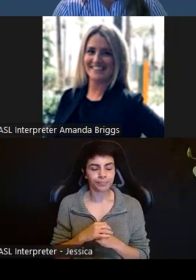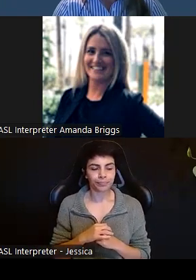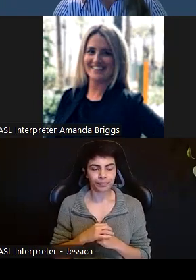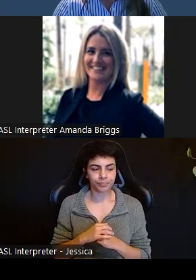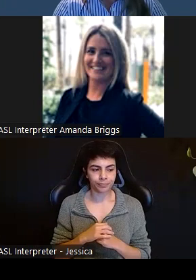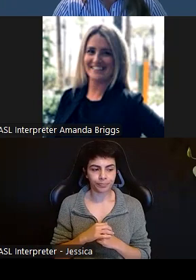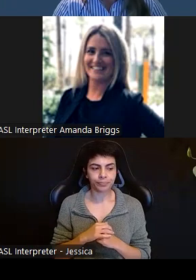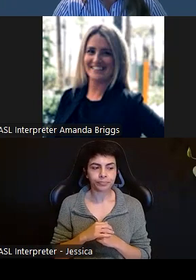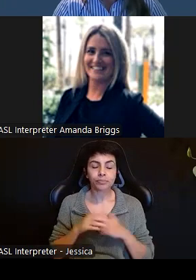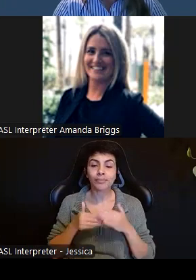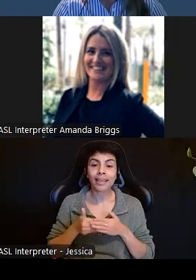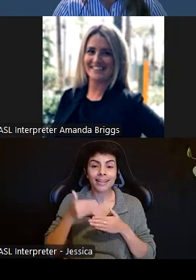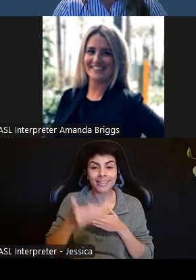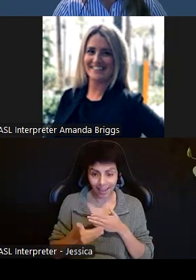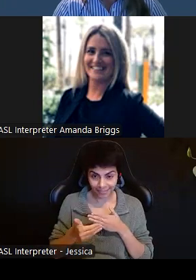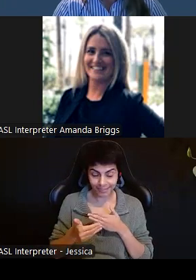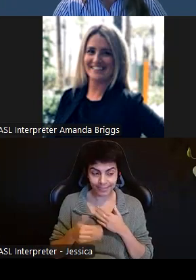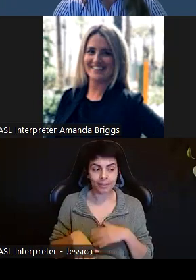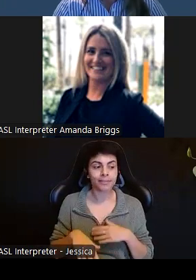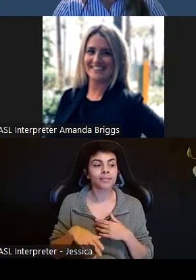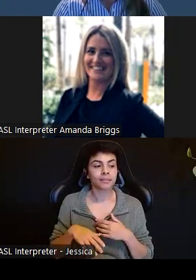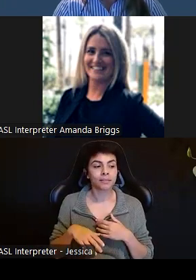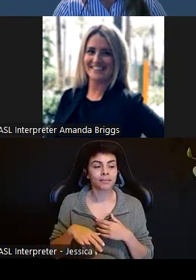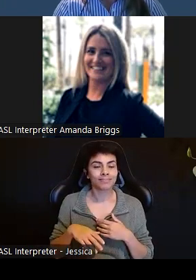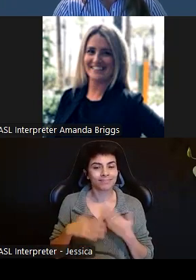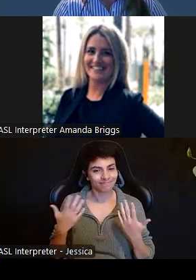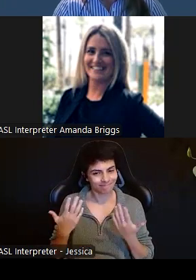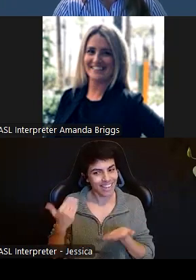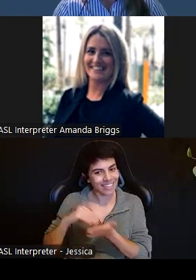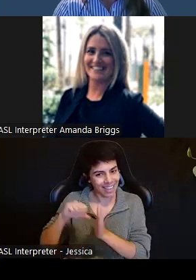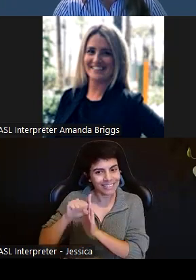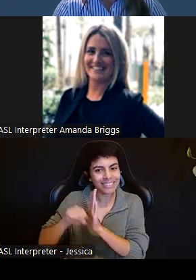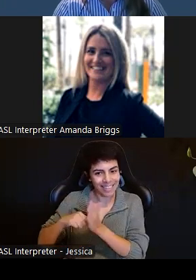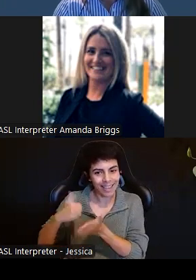The next change we're going to talk about is also because of the state budget and related